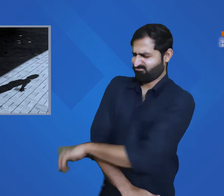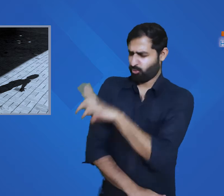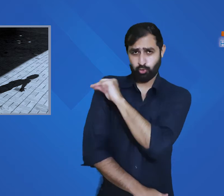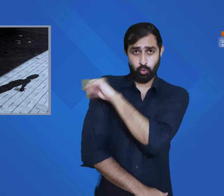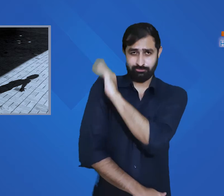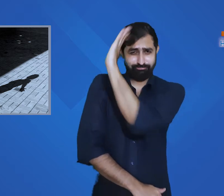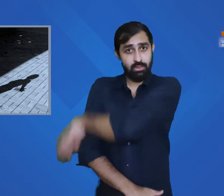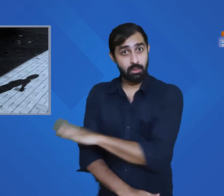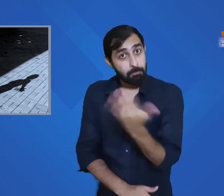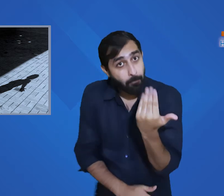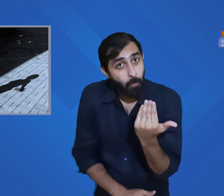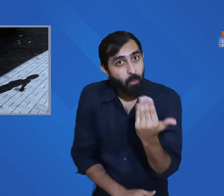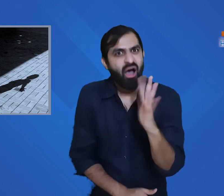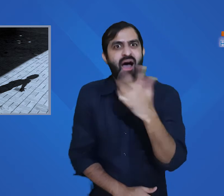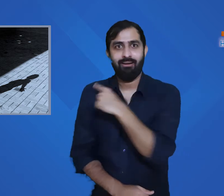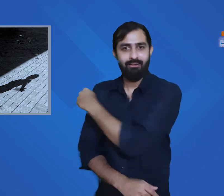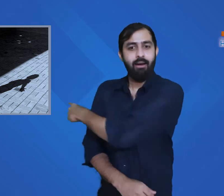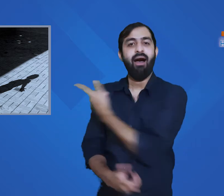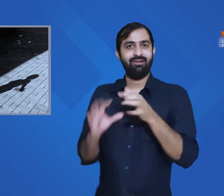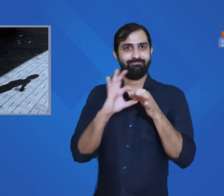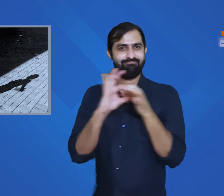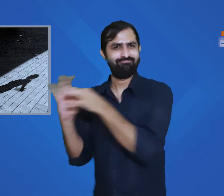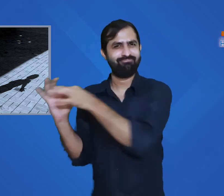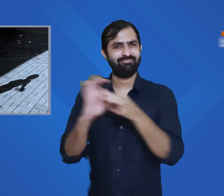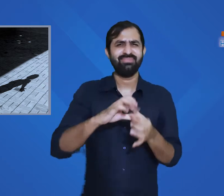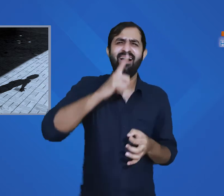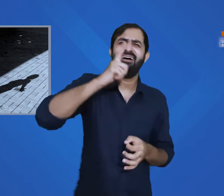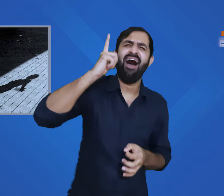Is it separable from our body? No. It is in inseparable.